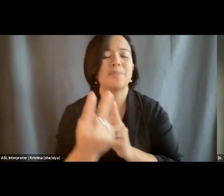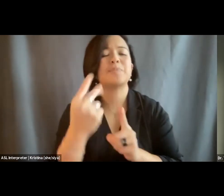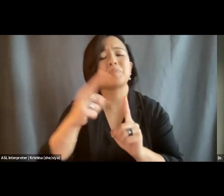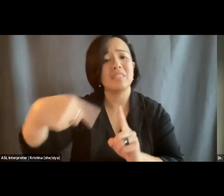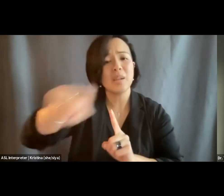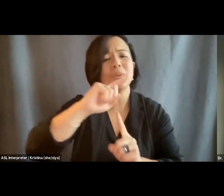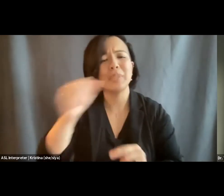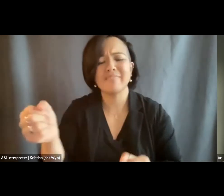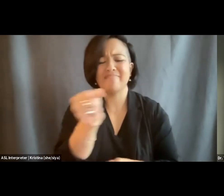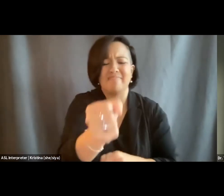They need to be leading